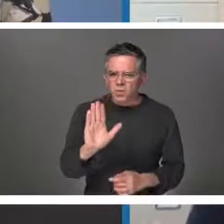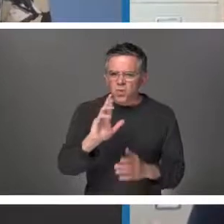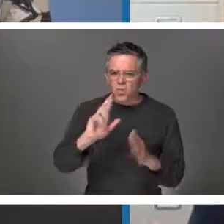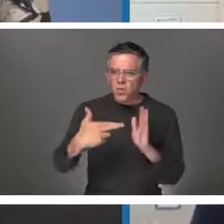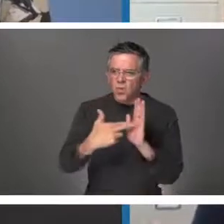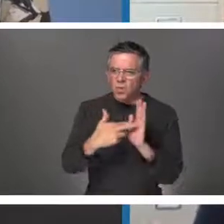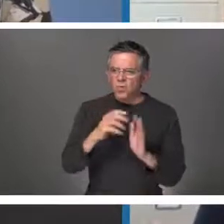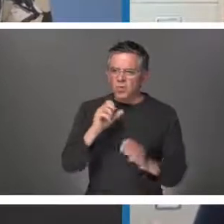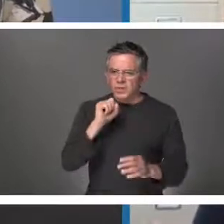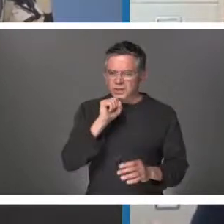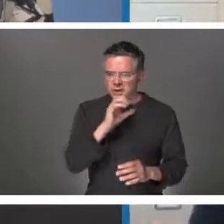and those that serve them.